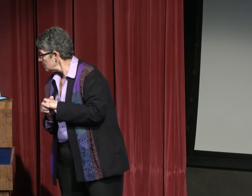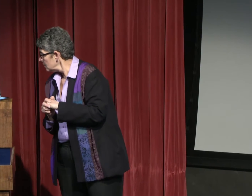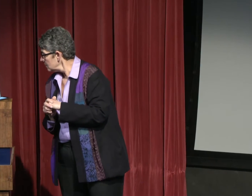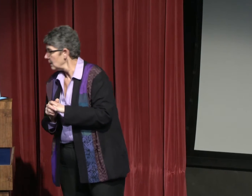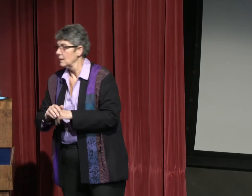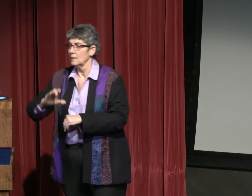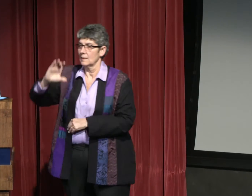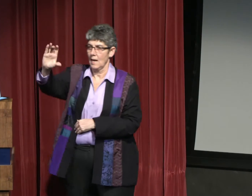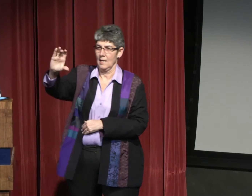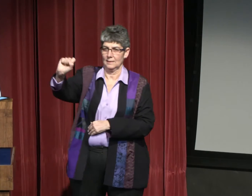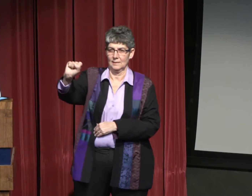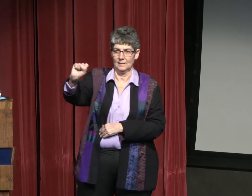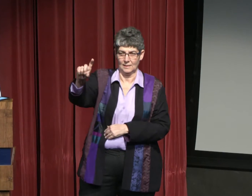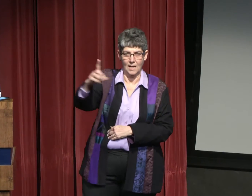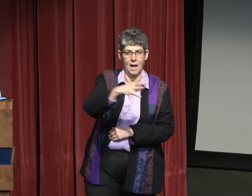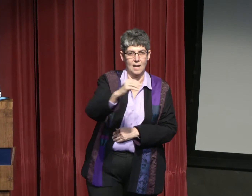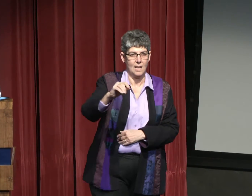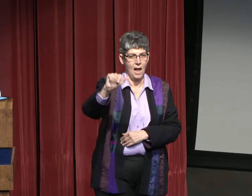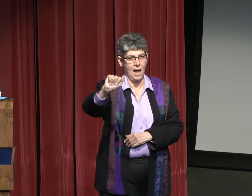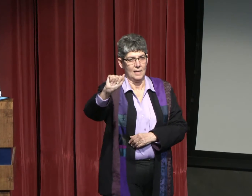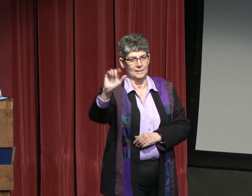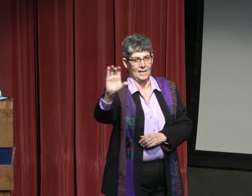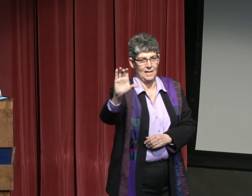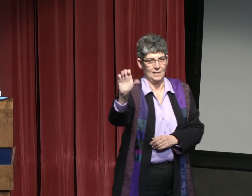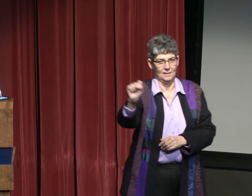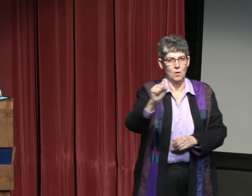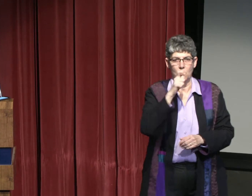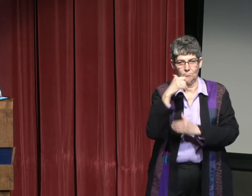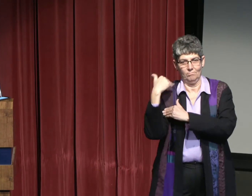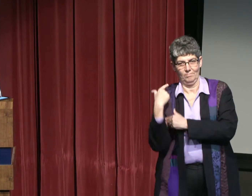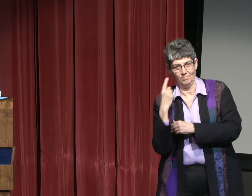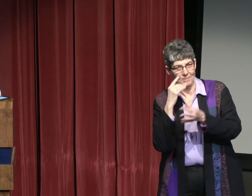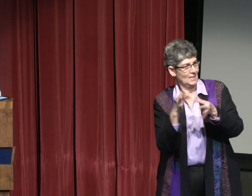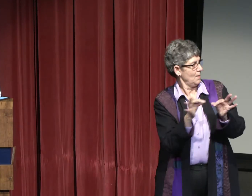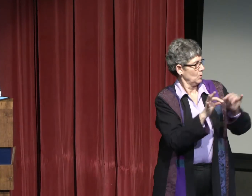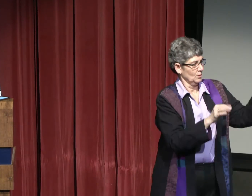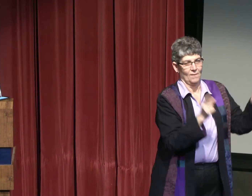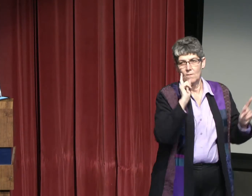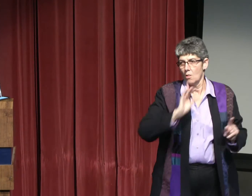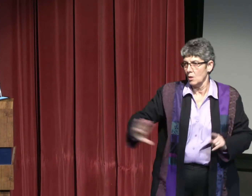Thanks to Purple Communications, Sorensen Communications, Gallaudet interpreting services, the Philip Graham Fund for their financial support, and CSD and ACS, who are responsible for providing the captions.